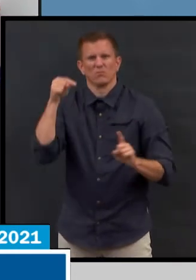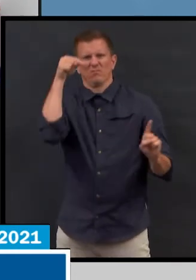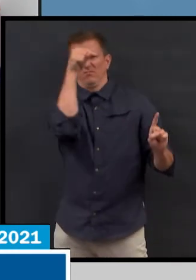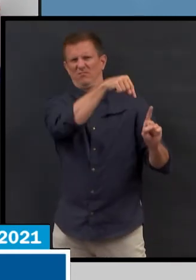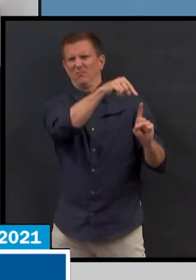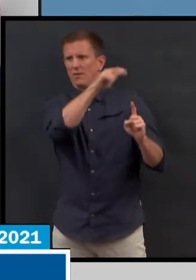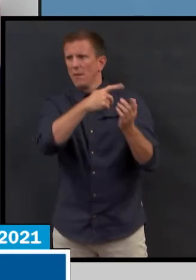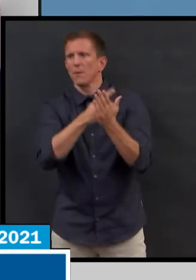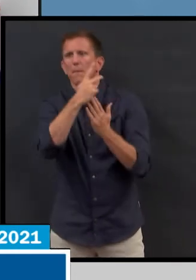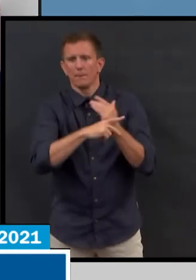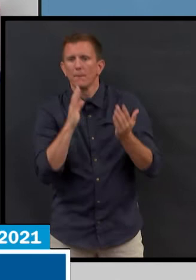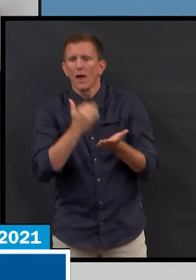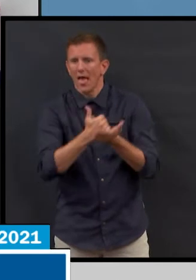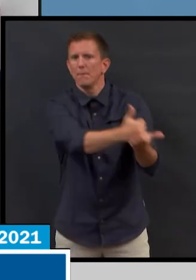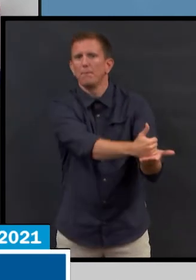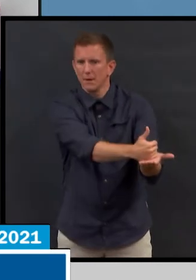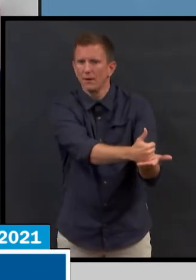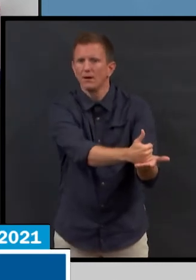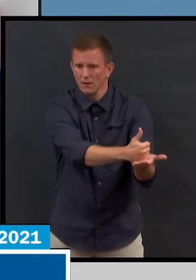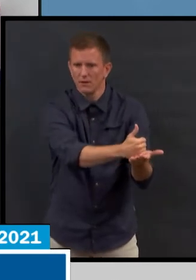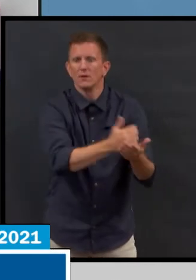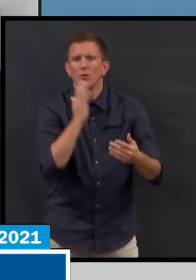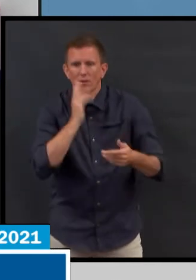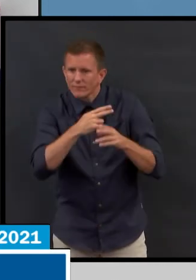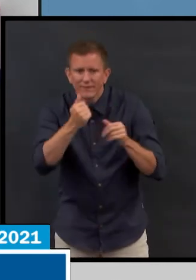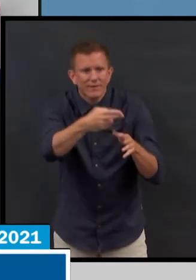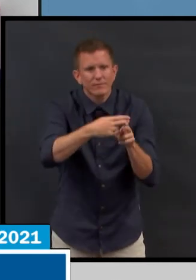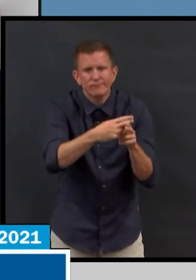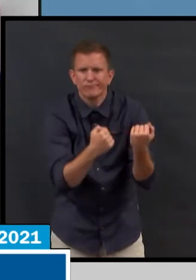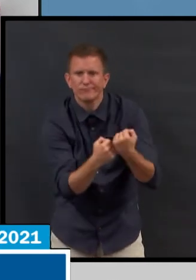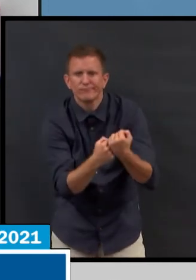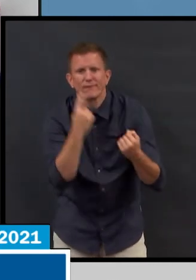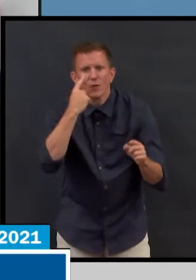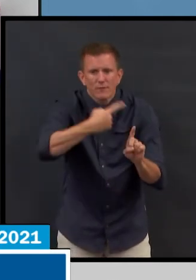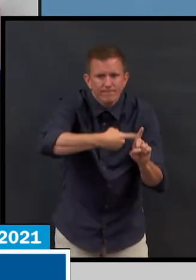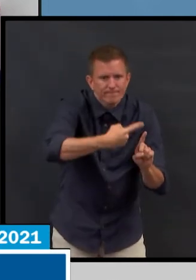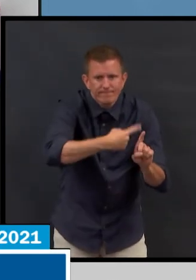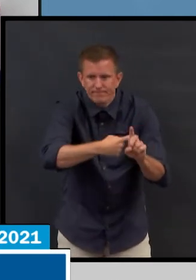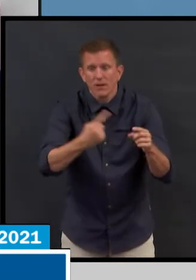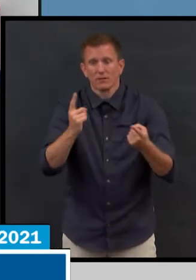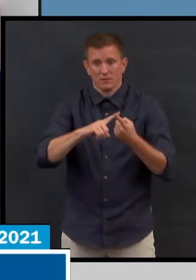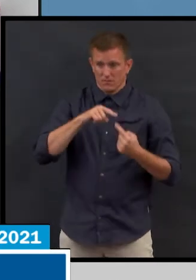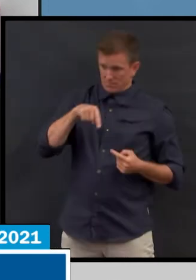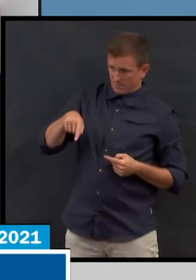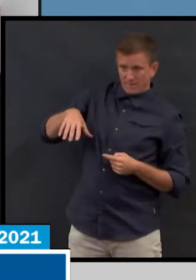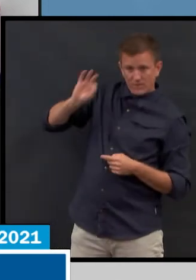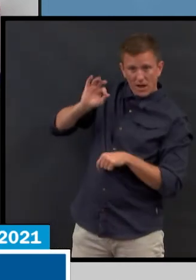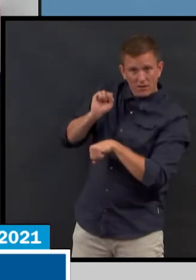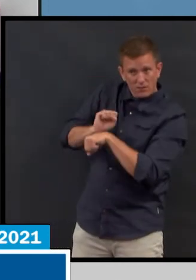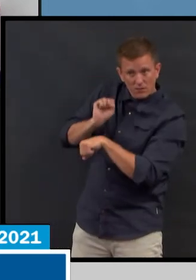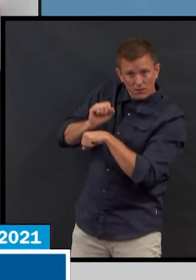people can get back on their feet now with covid19 that has been a longer time period for many than